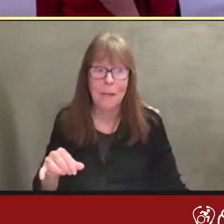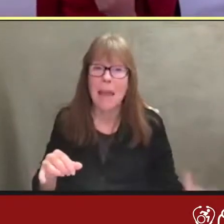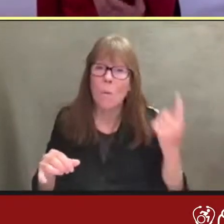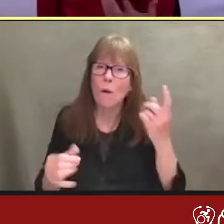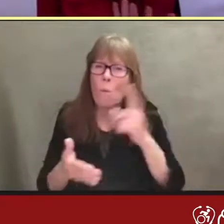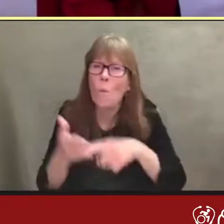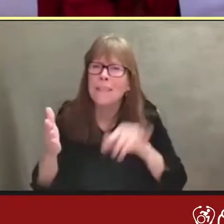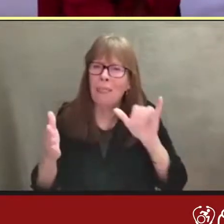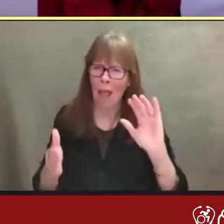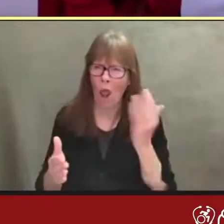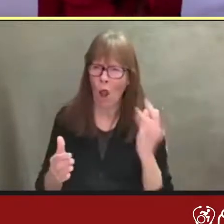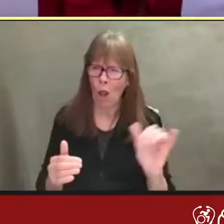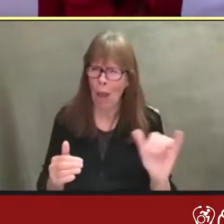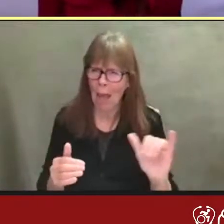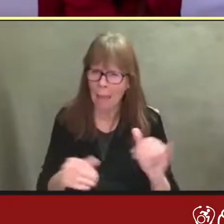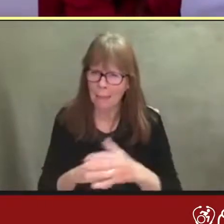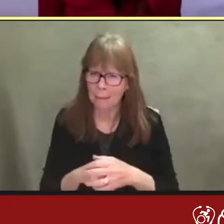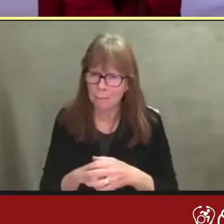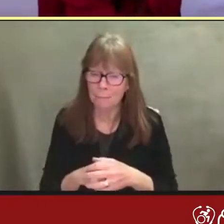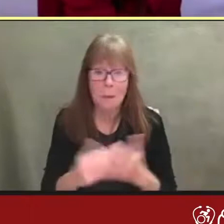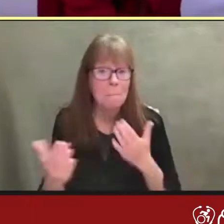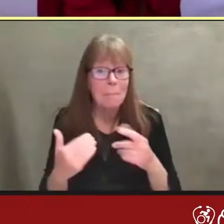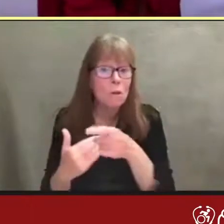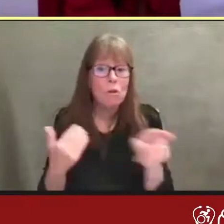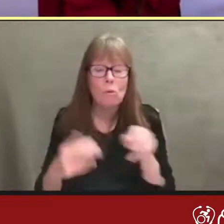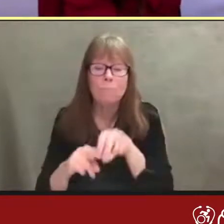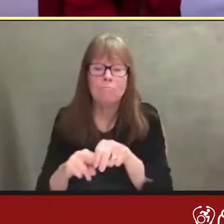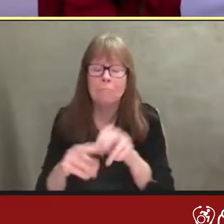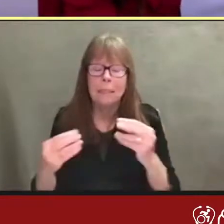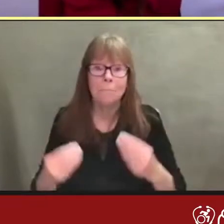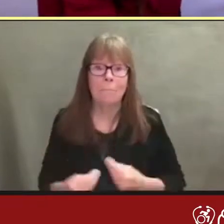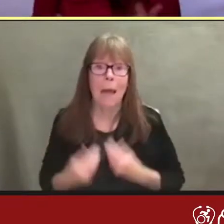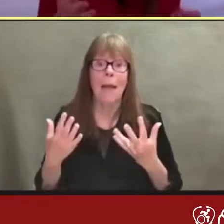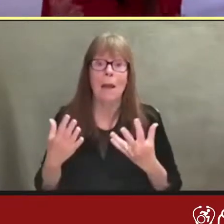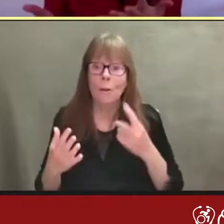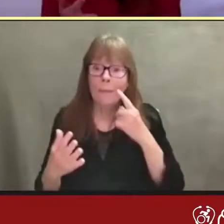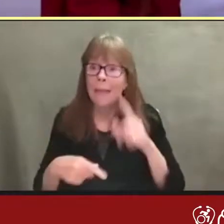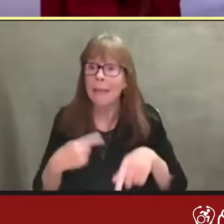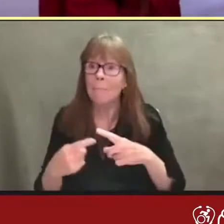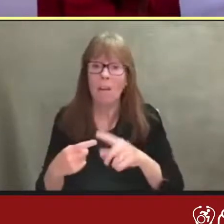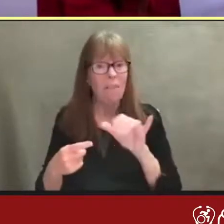I mean today you might have been inspired to think about—differently, about what that